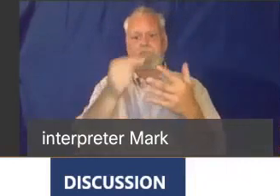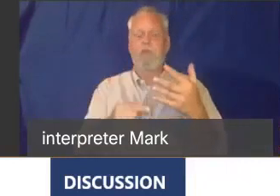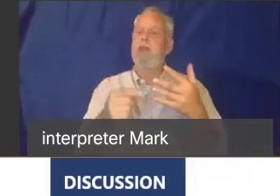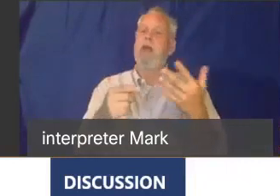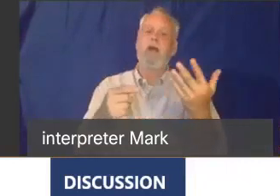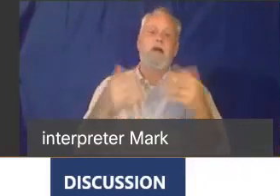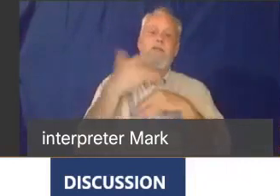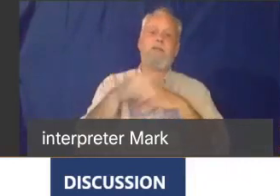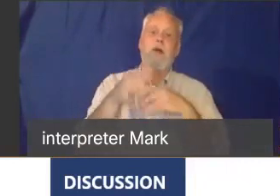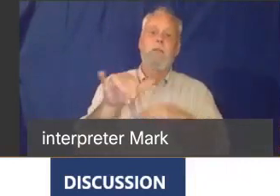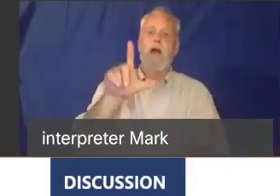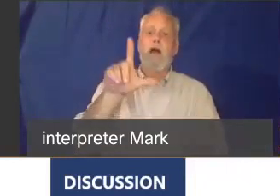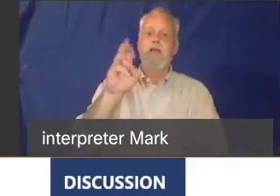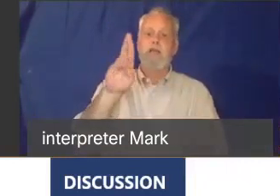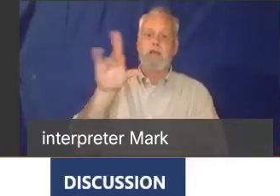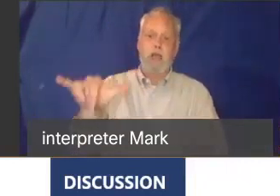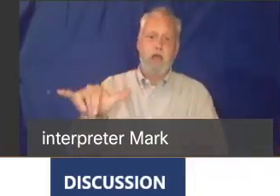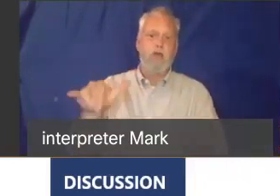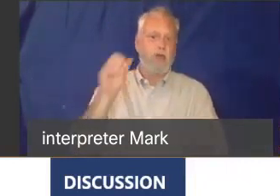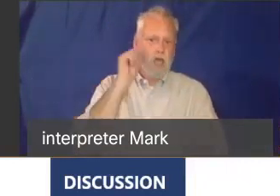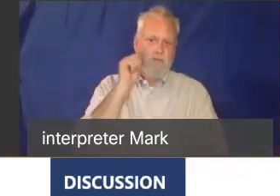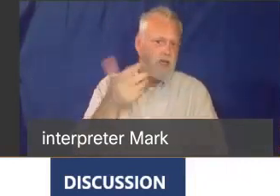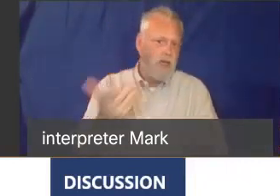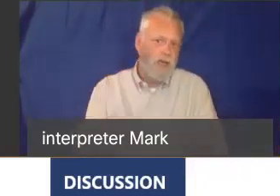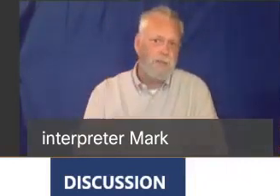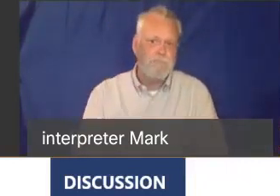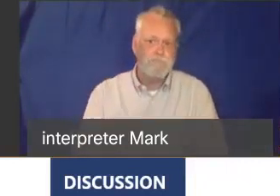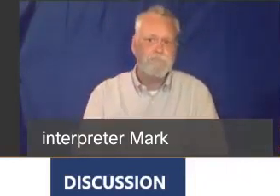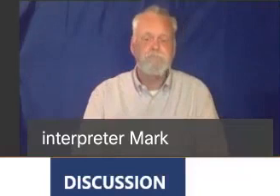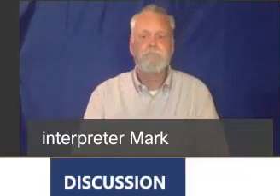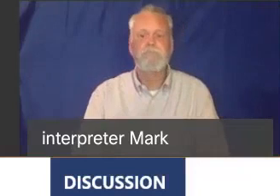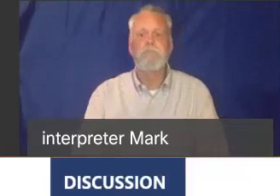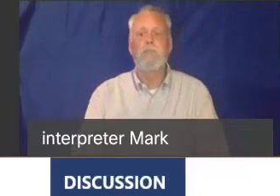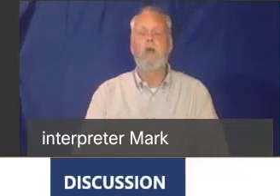As I understand on a daily basis, so, um, the, the income and users is not the 1.